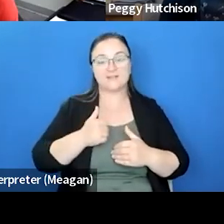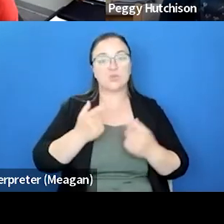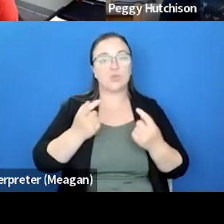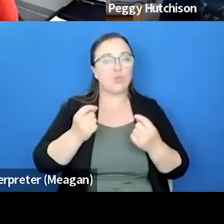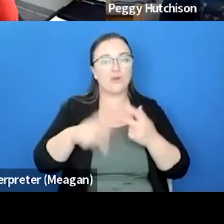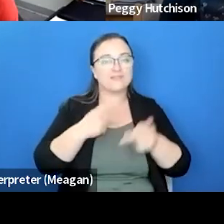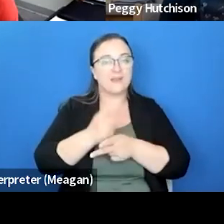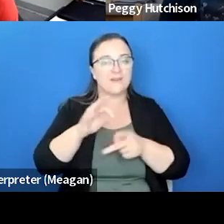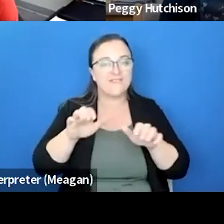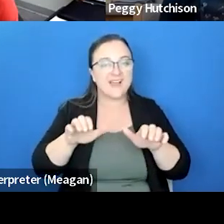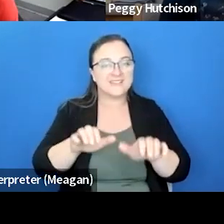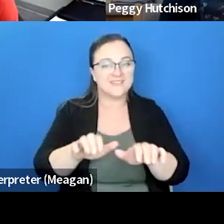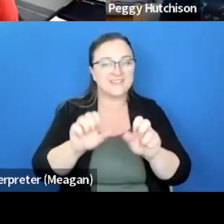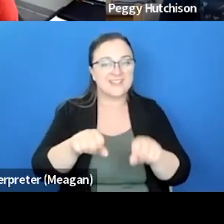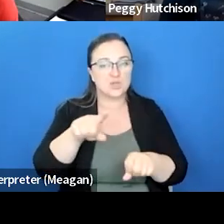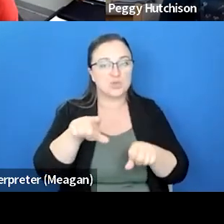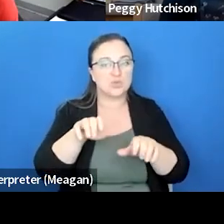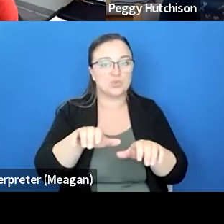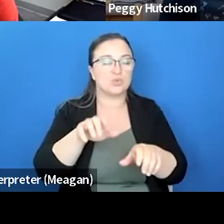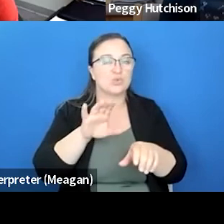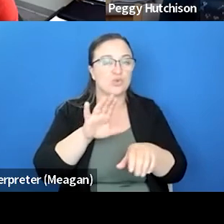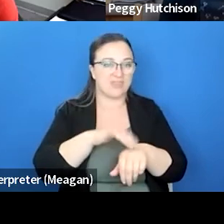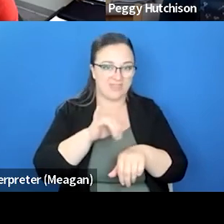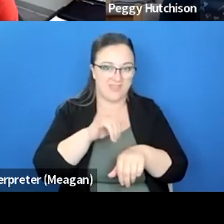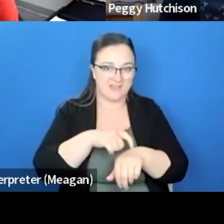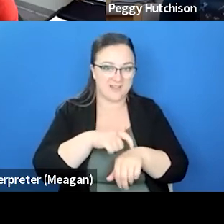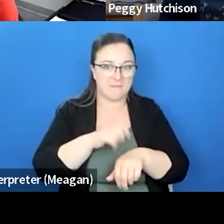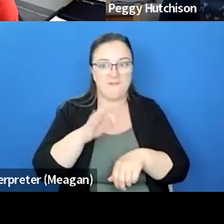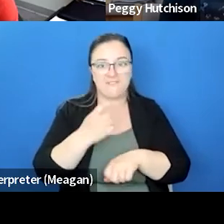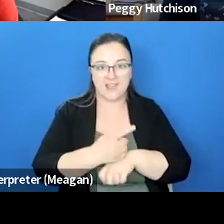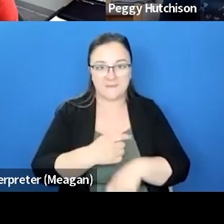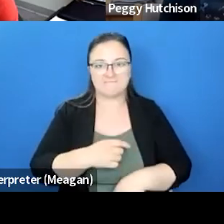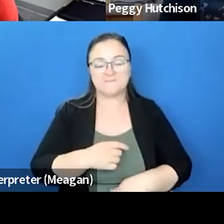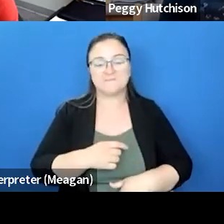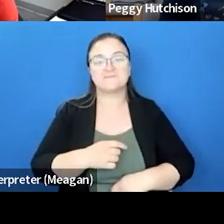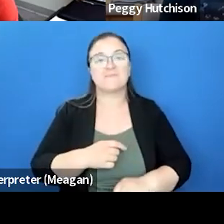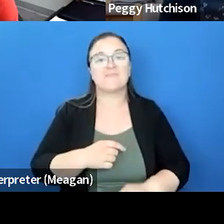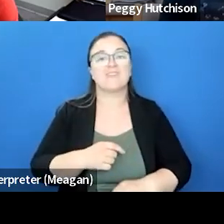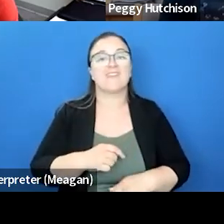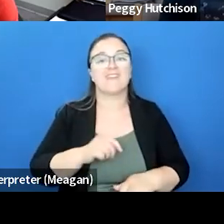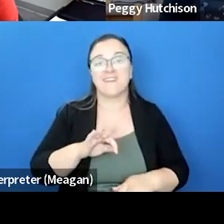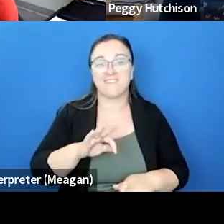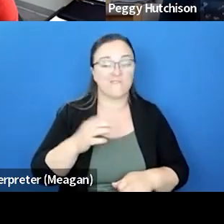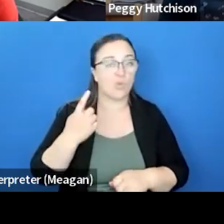you can do during tho that time of the day versus other times. And if there's a time that you're feel feeling more drained,